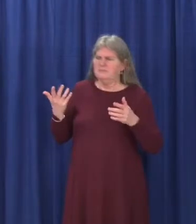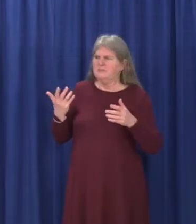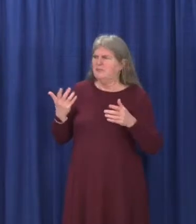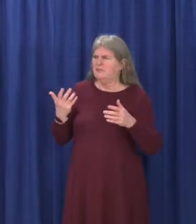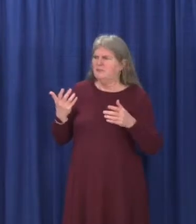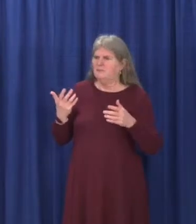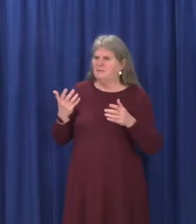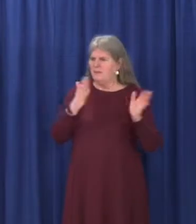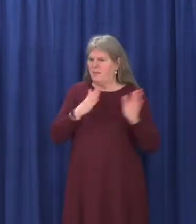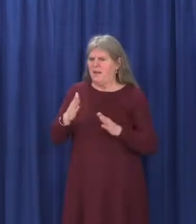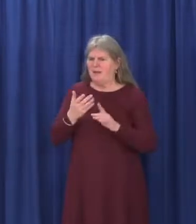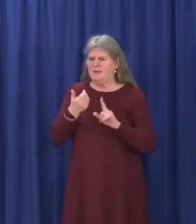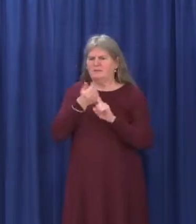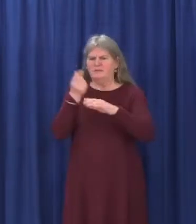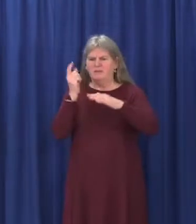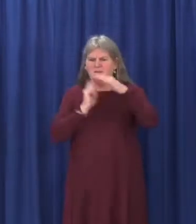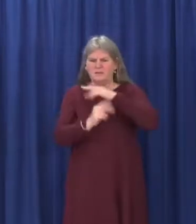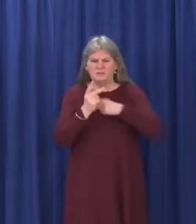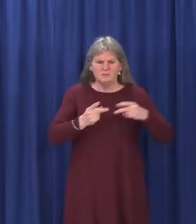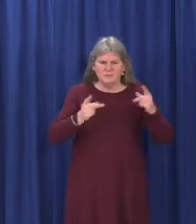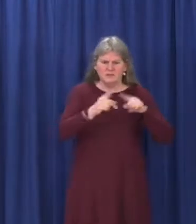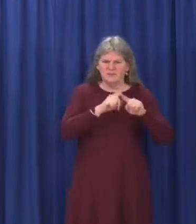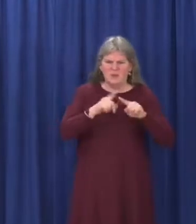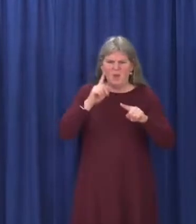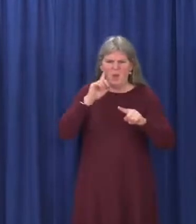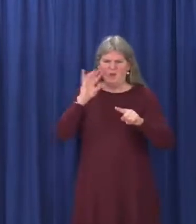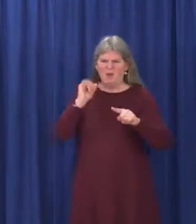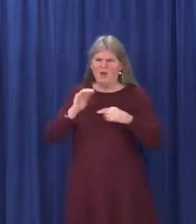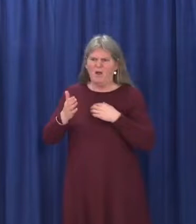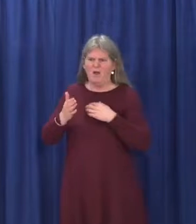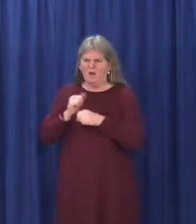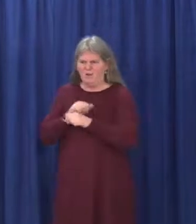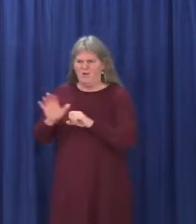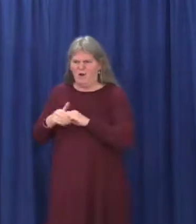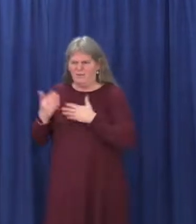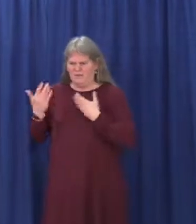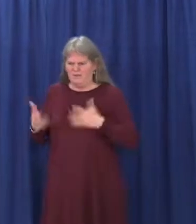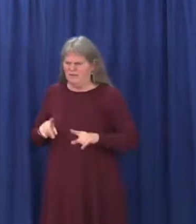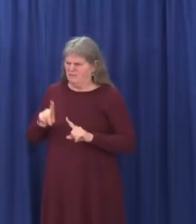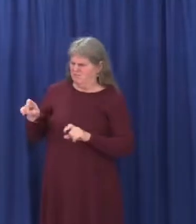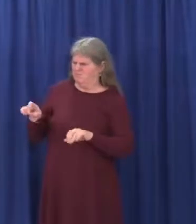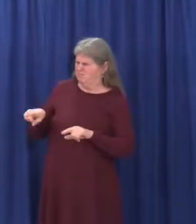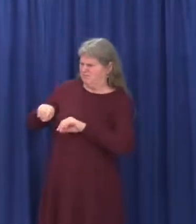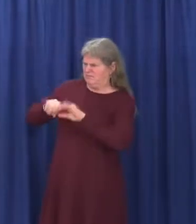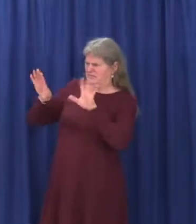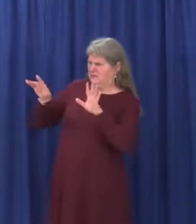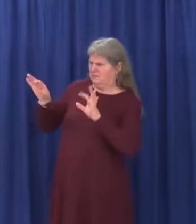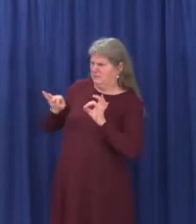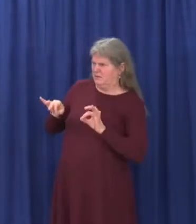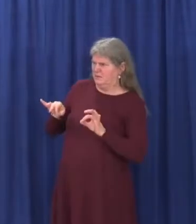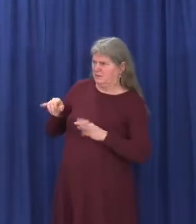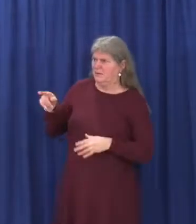Isn't that going backwards? Thanks, Tim. You know what, I think first-- I've had